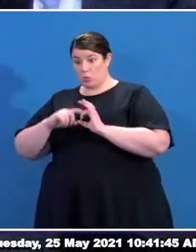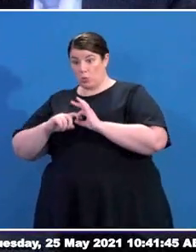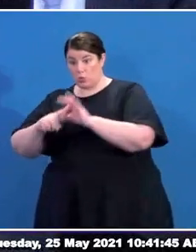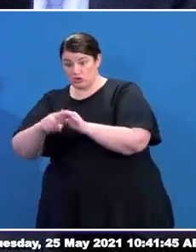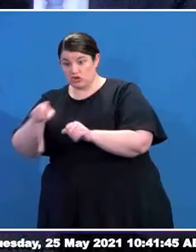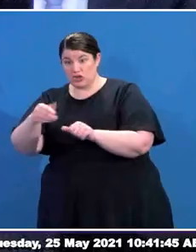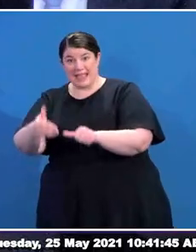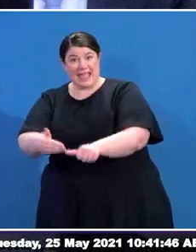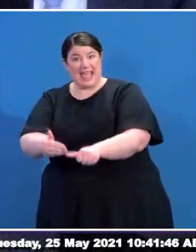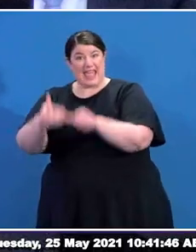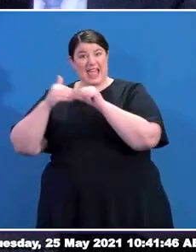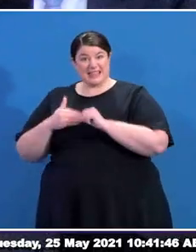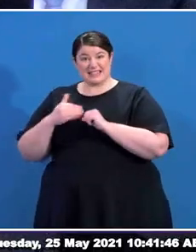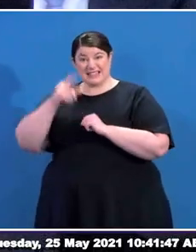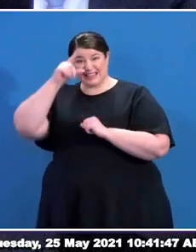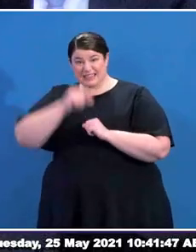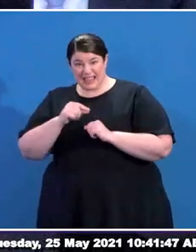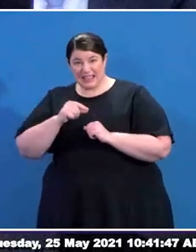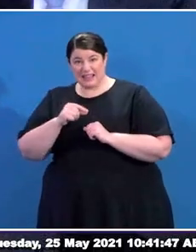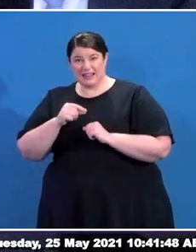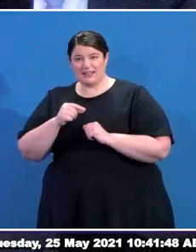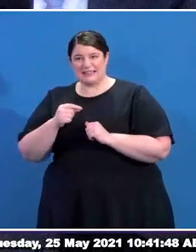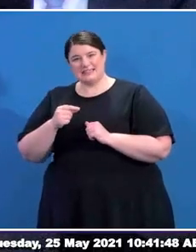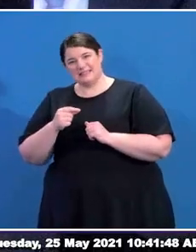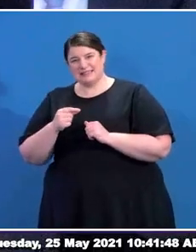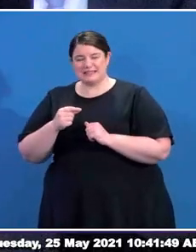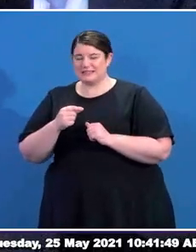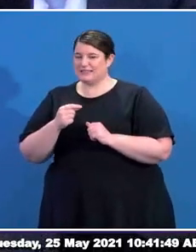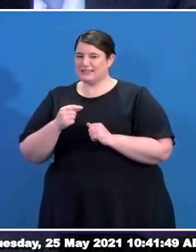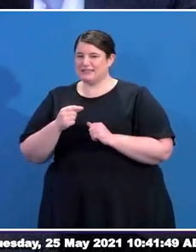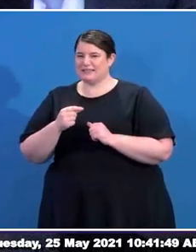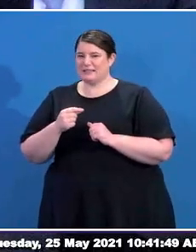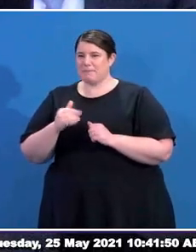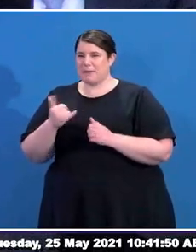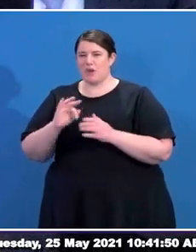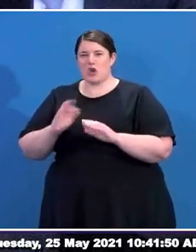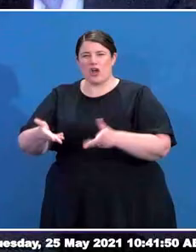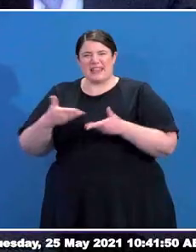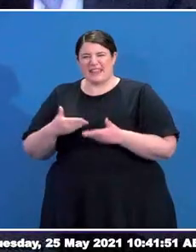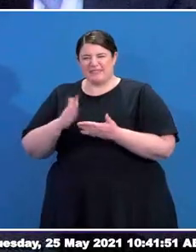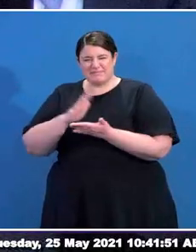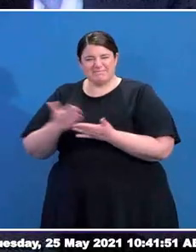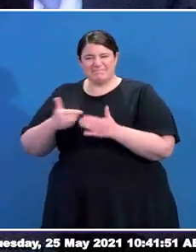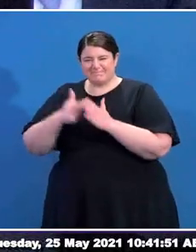that would be able to provide anything particularly useful.